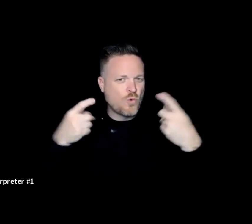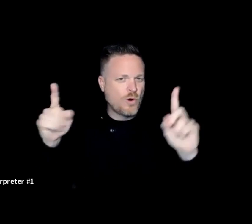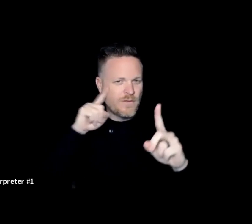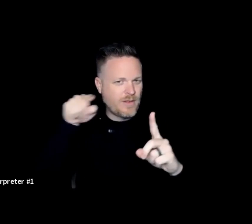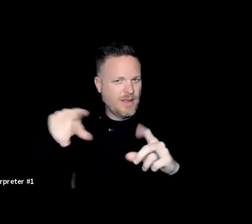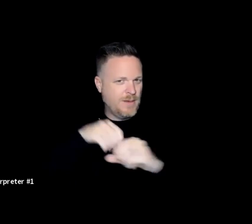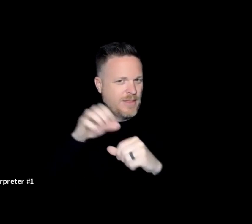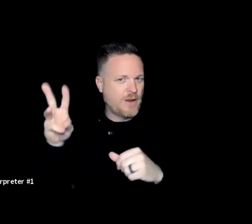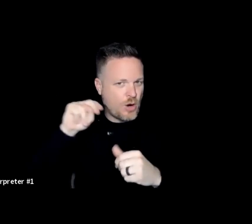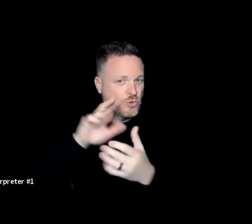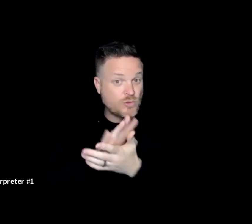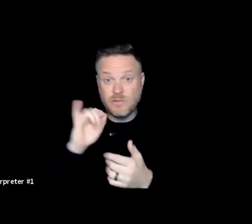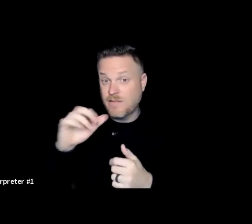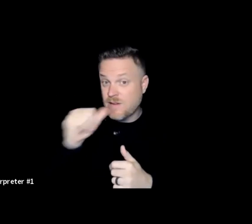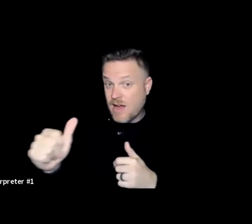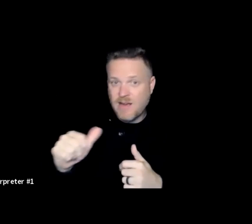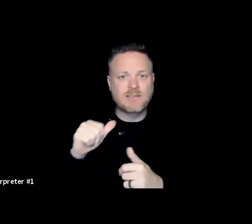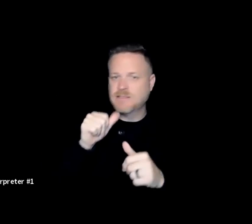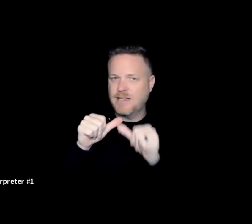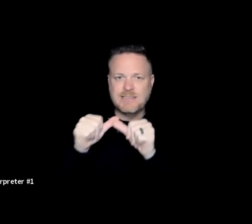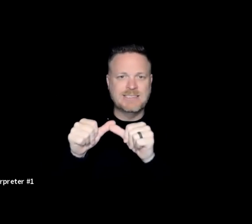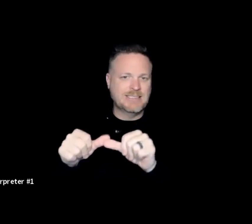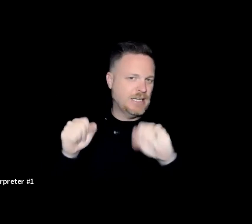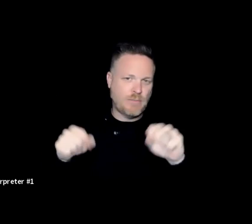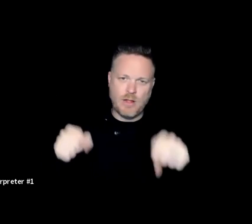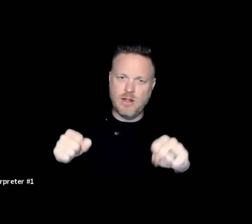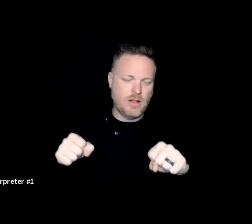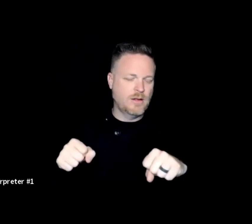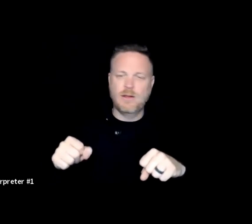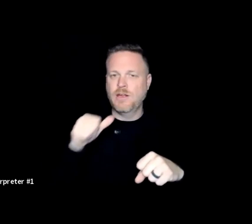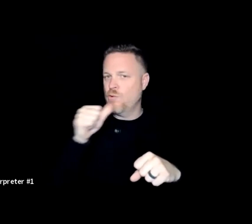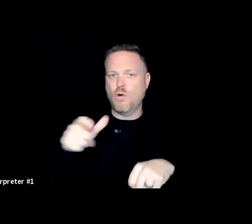or else it is not going to be sustainable. It is not going to be long lasting,